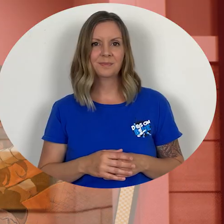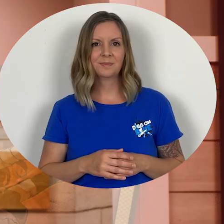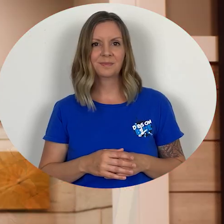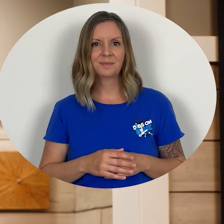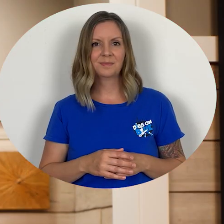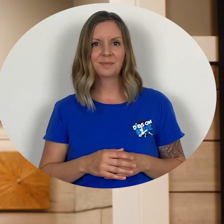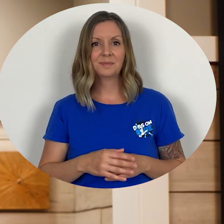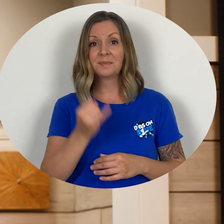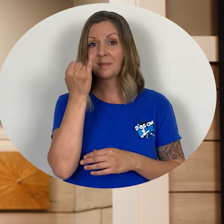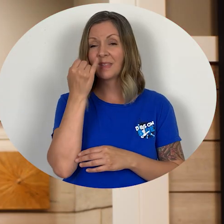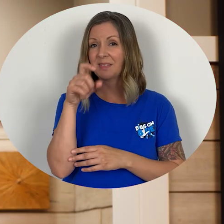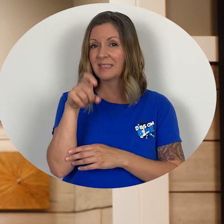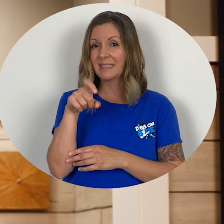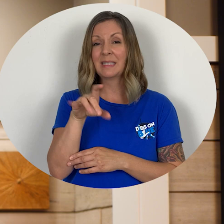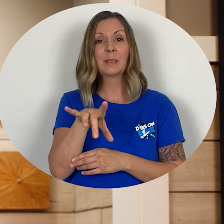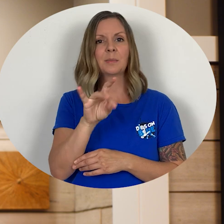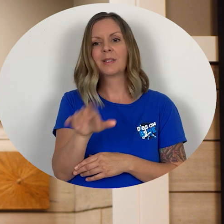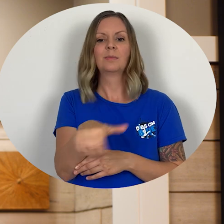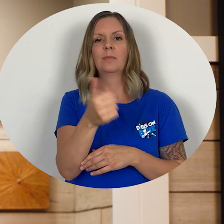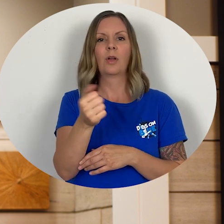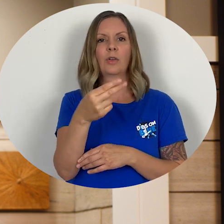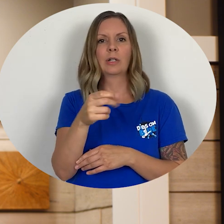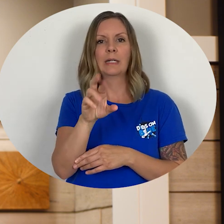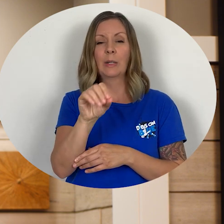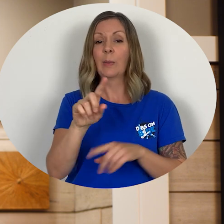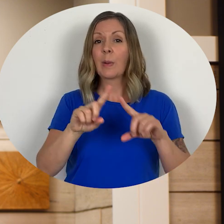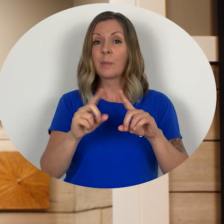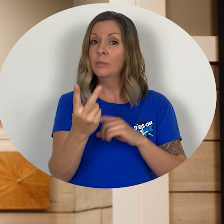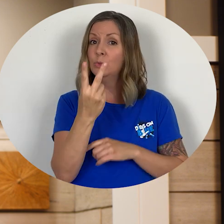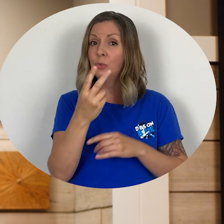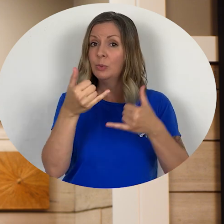a card says to choose a teammate and you’re playing in a 2 player game, where there’s